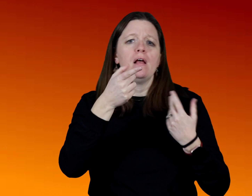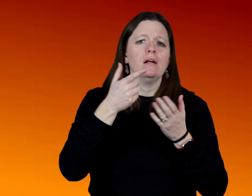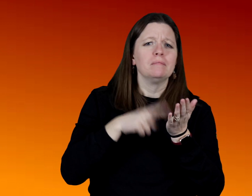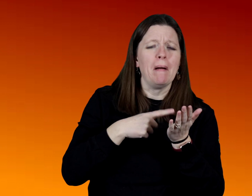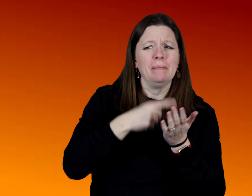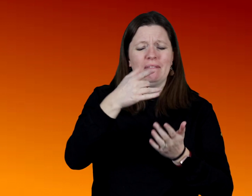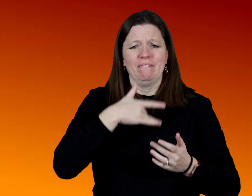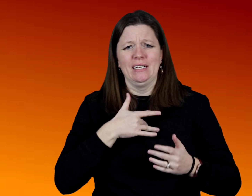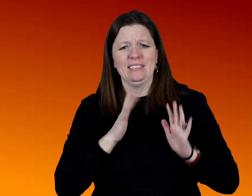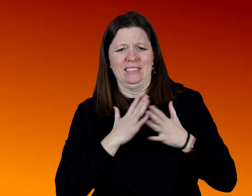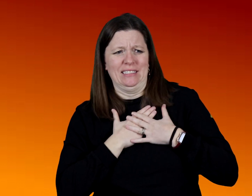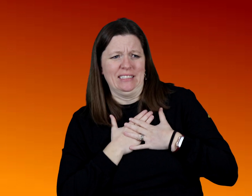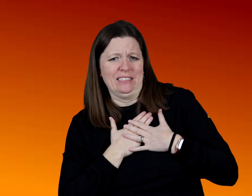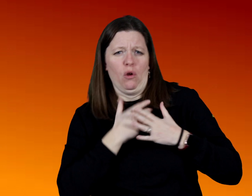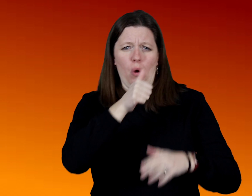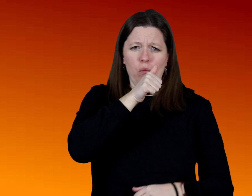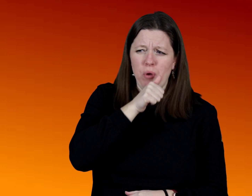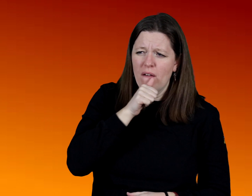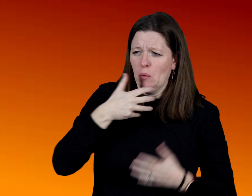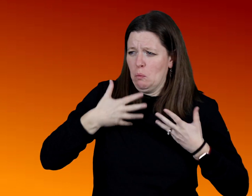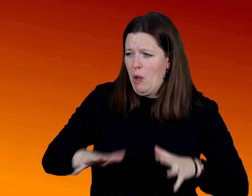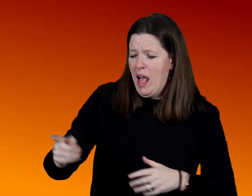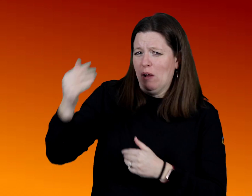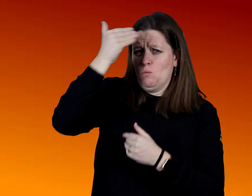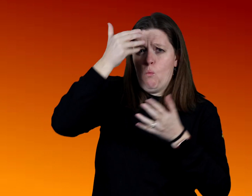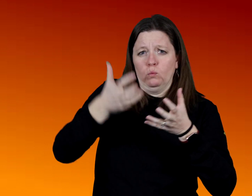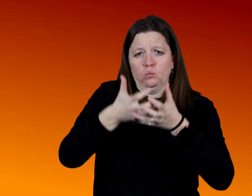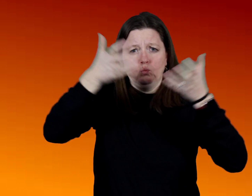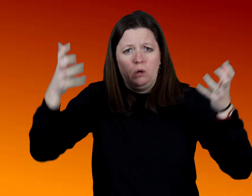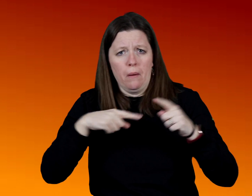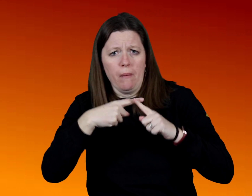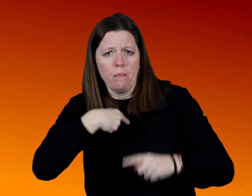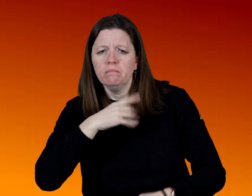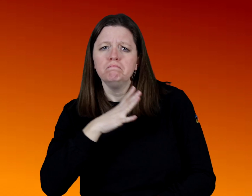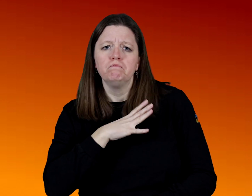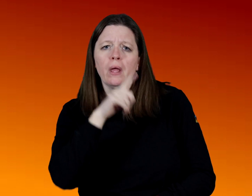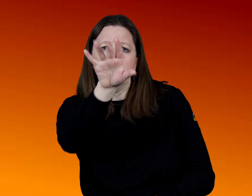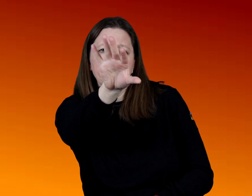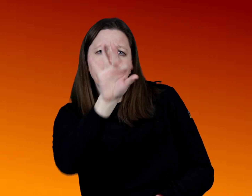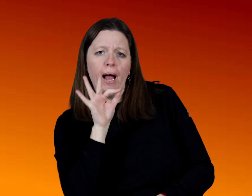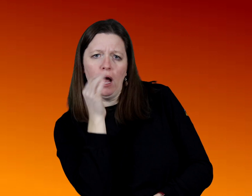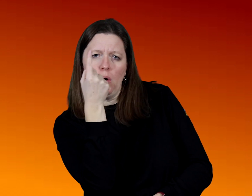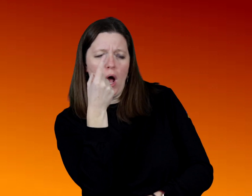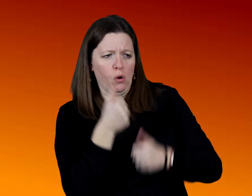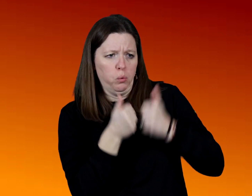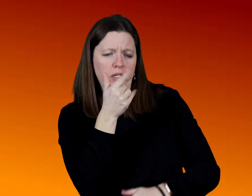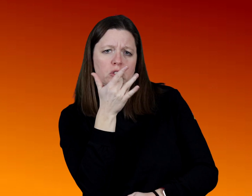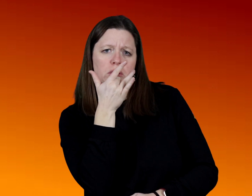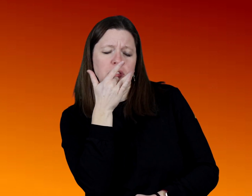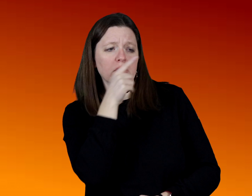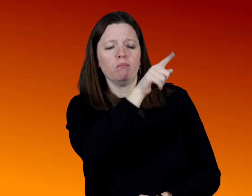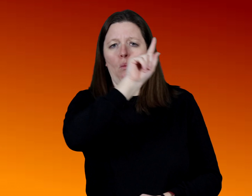Sometimes you may be concerned about your private information & don’t want an interpreter to know too much, you can pick specific interpreters